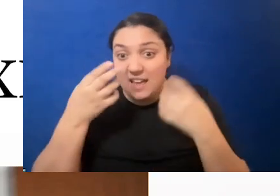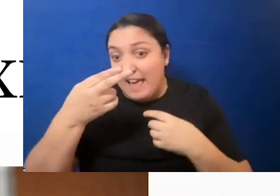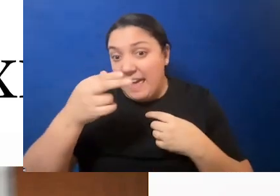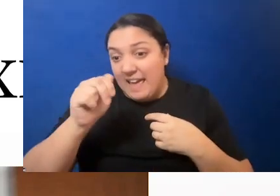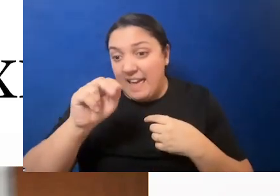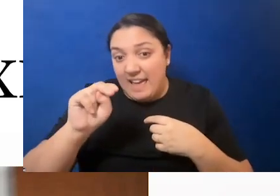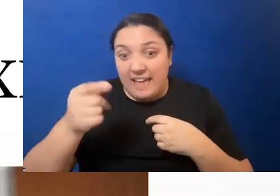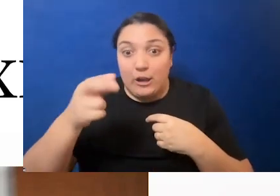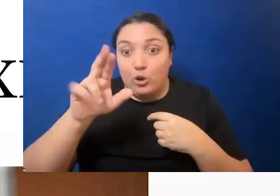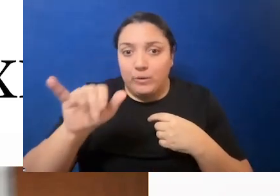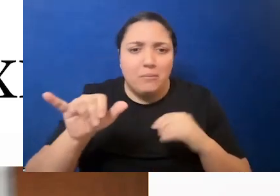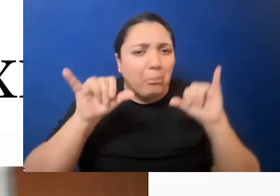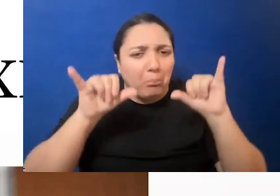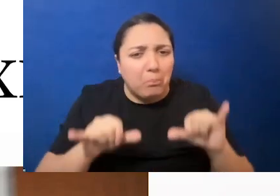SIDE OF YOU, THEY GIVE YOU A